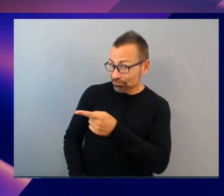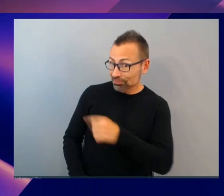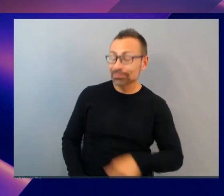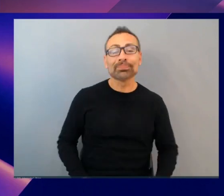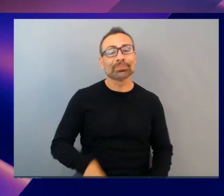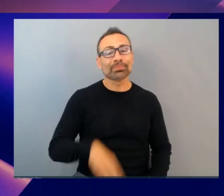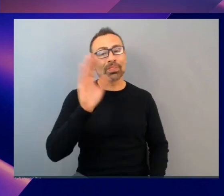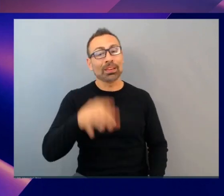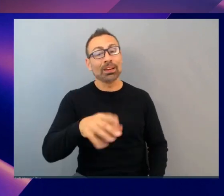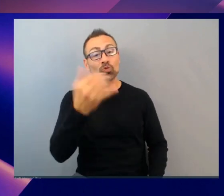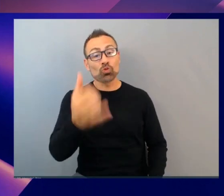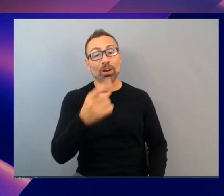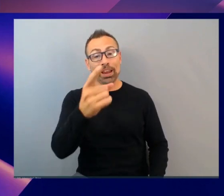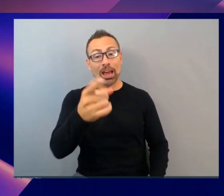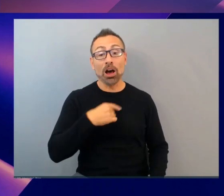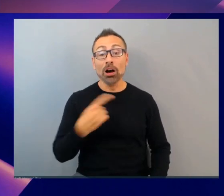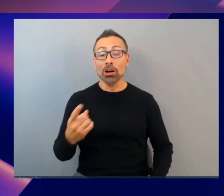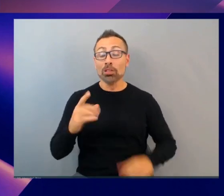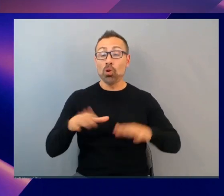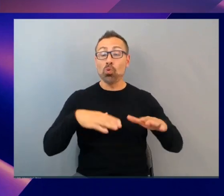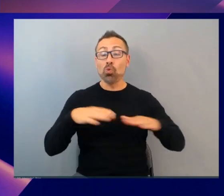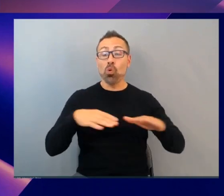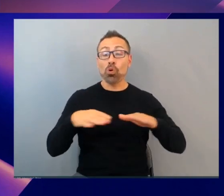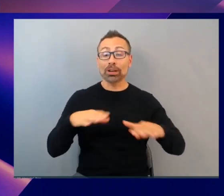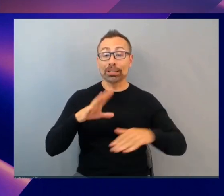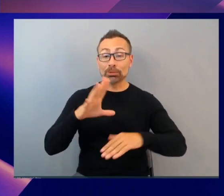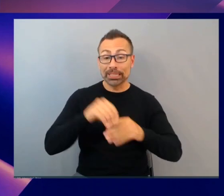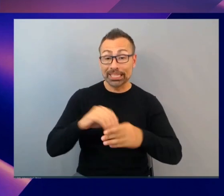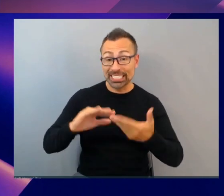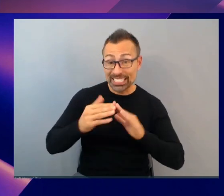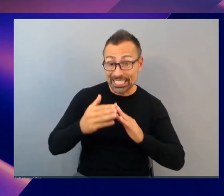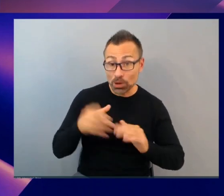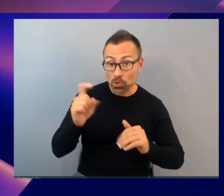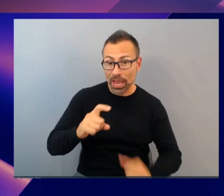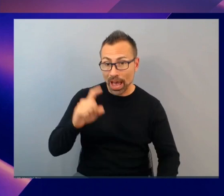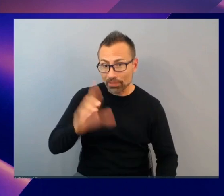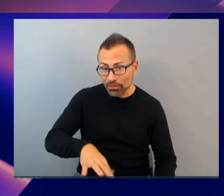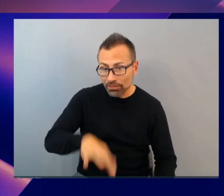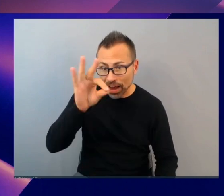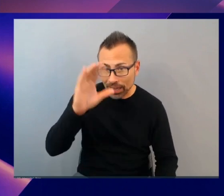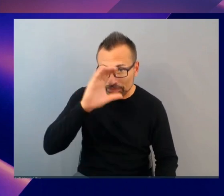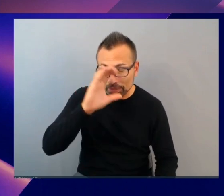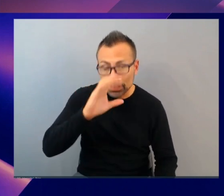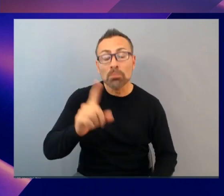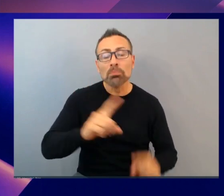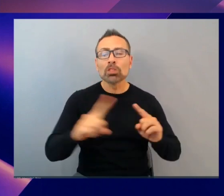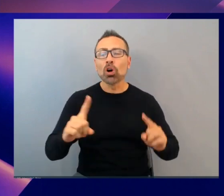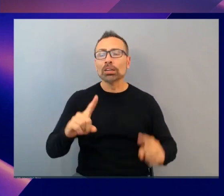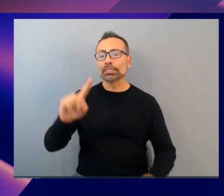and we must find them, but there are some tips, such as paws, on the floor so we can follow them.